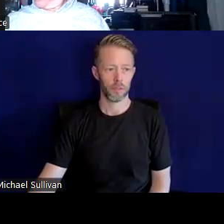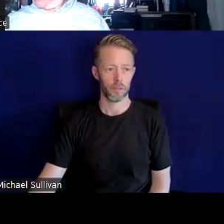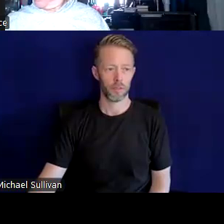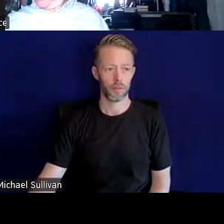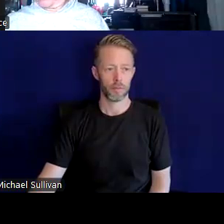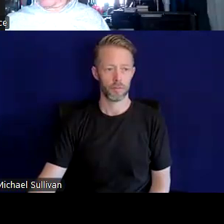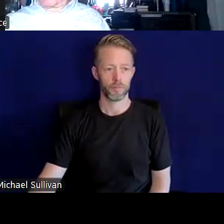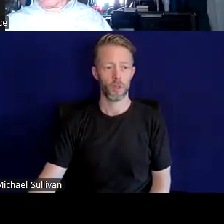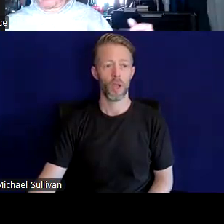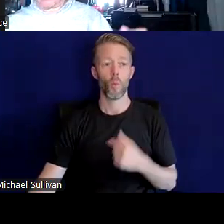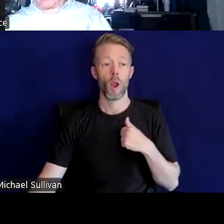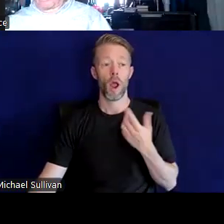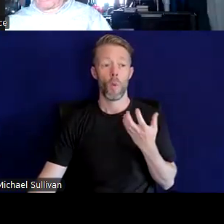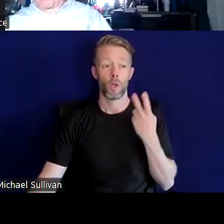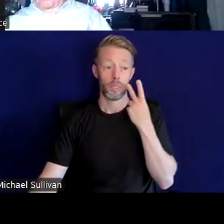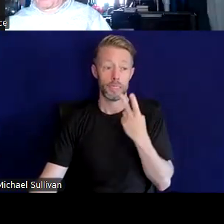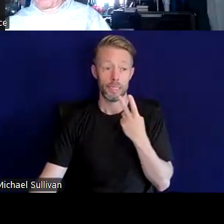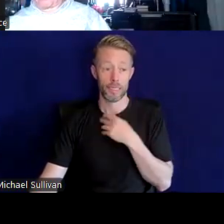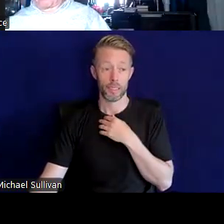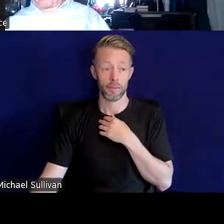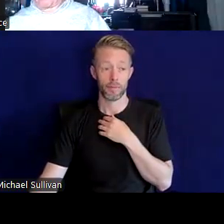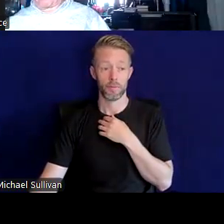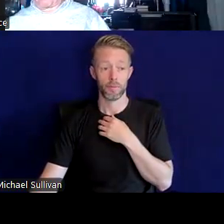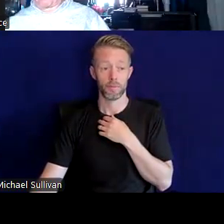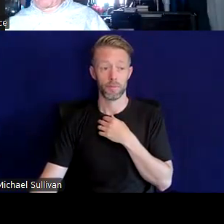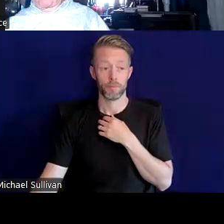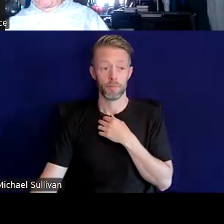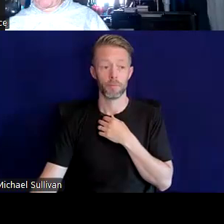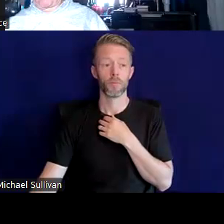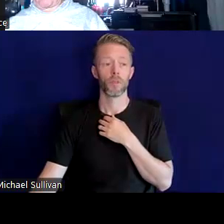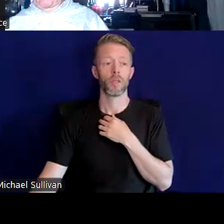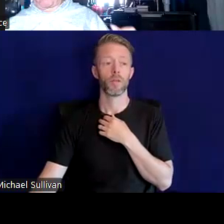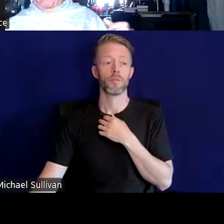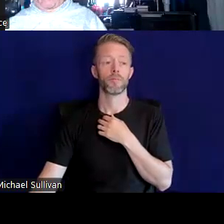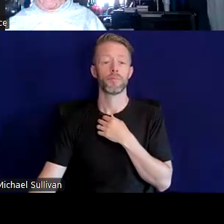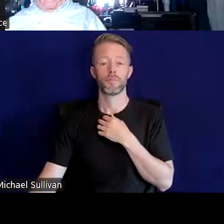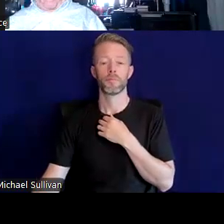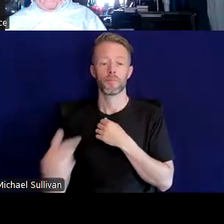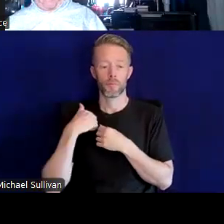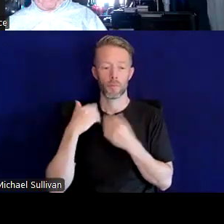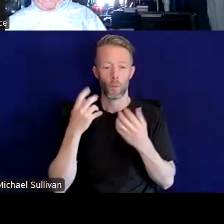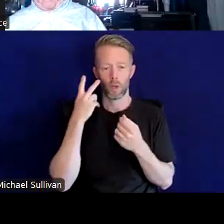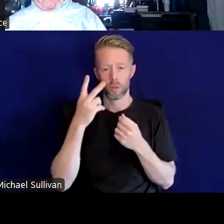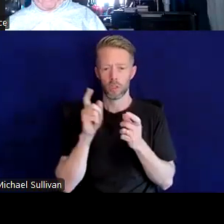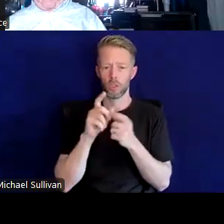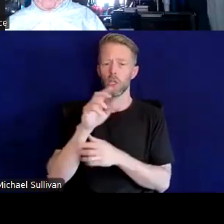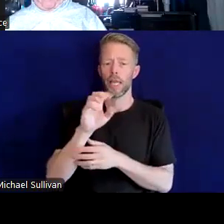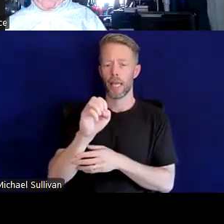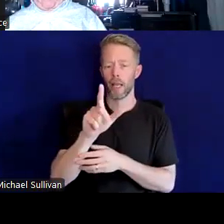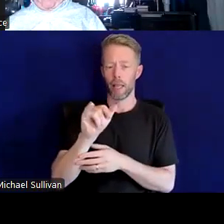Elaine: I'd like to see